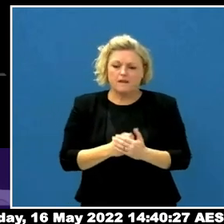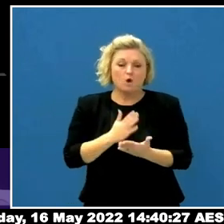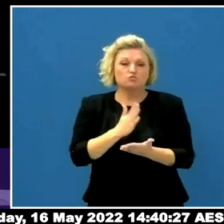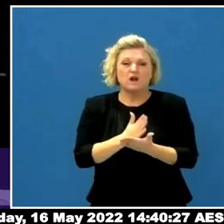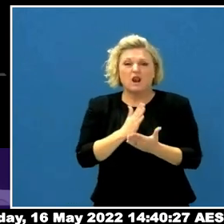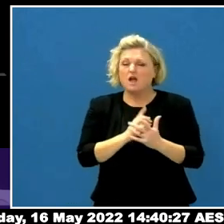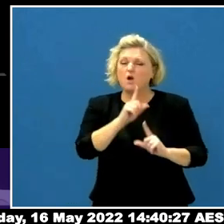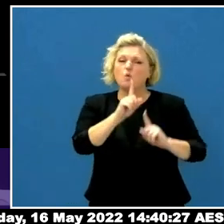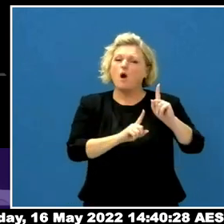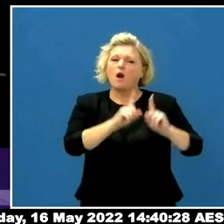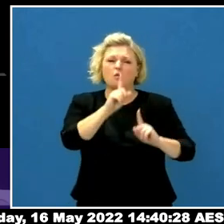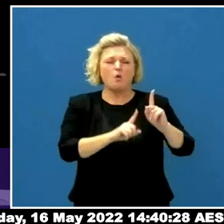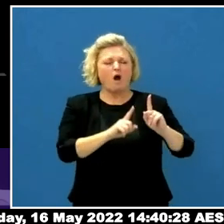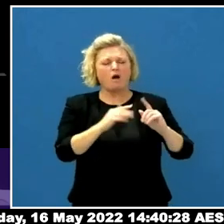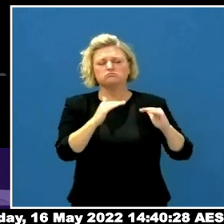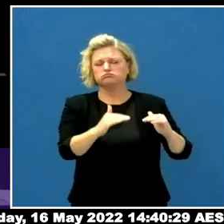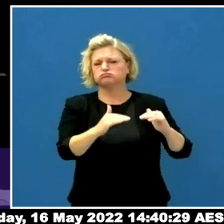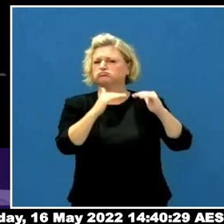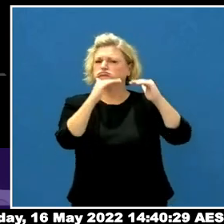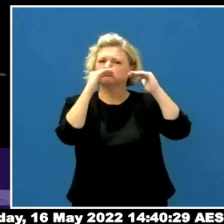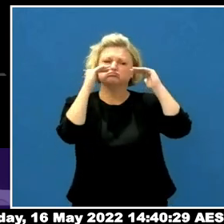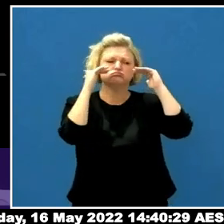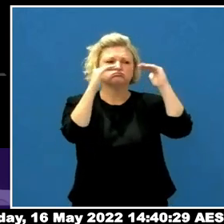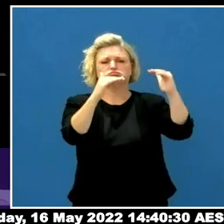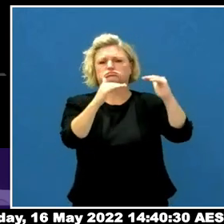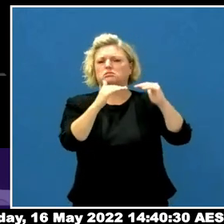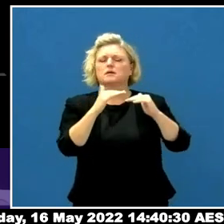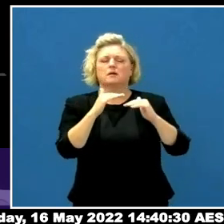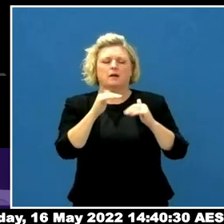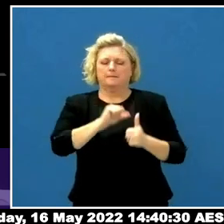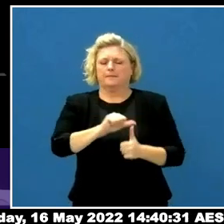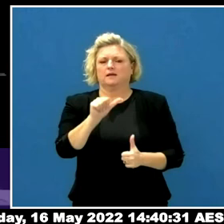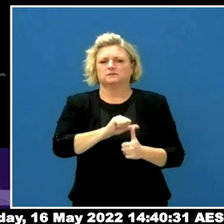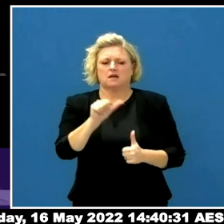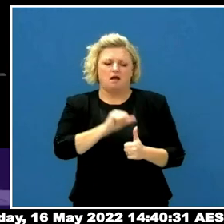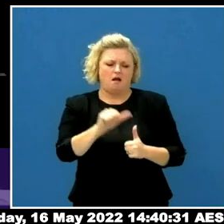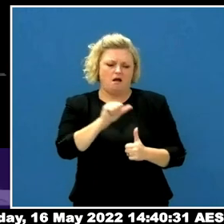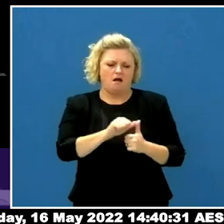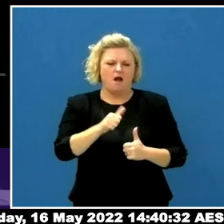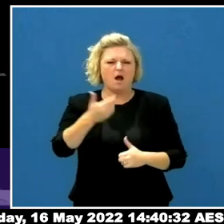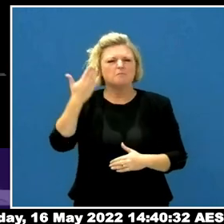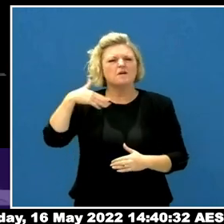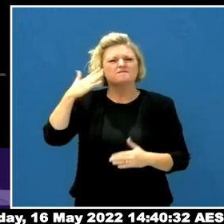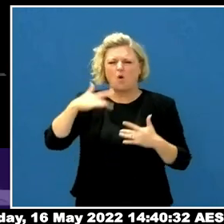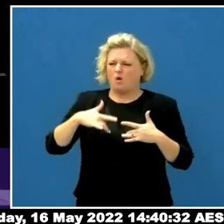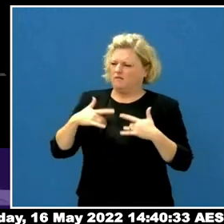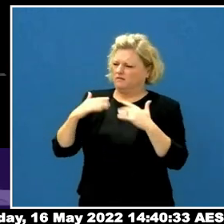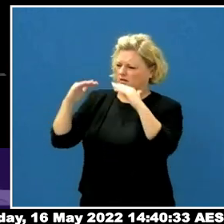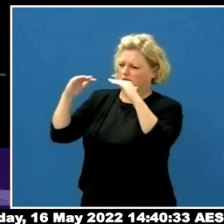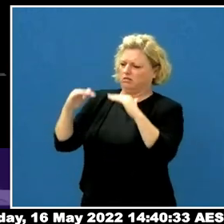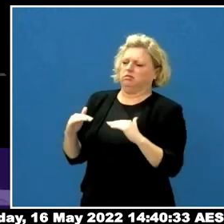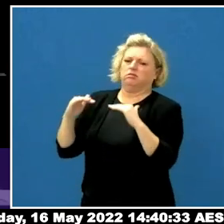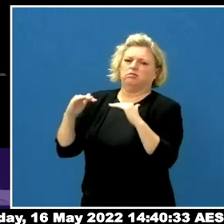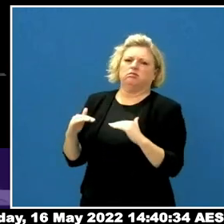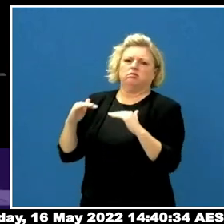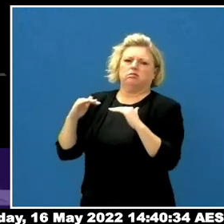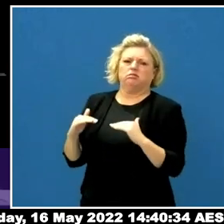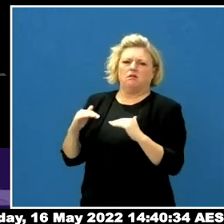And compared to what he was getting, it's a bit institutionalised, a day program.